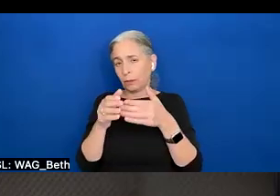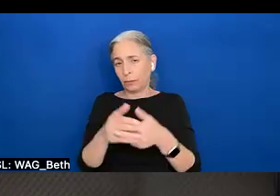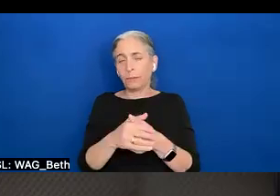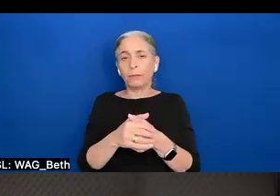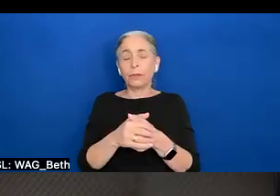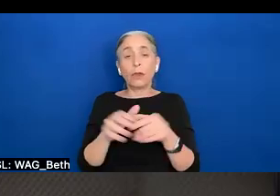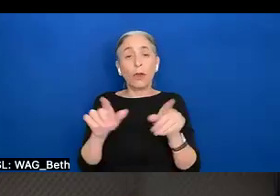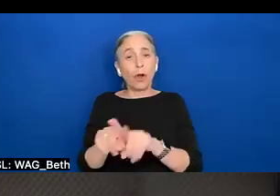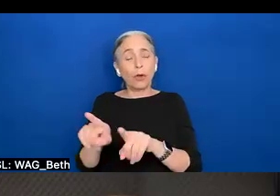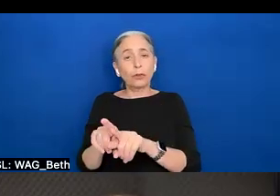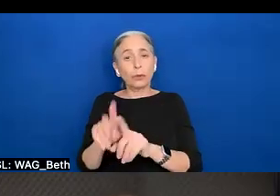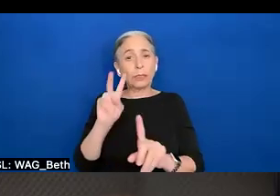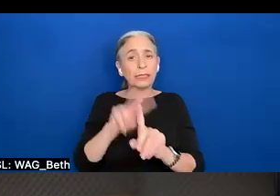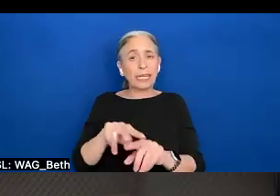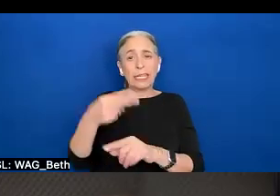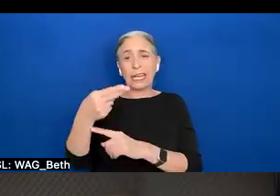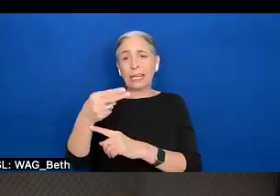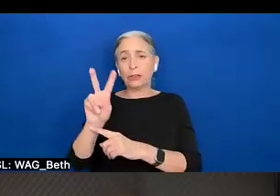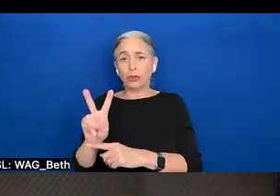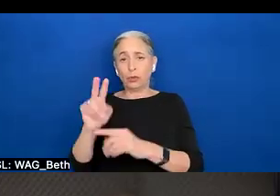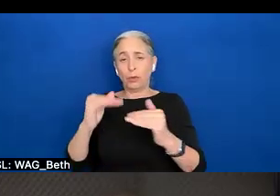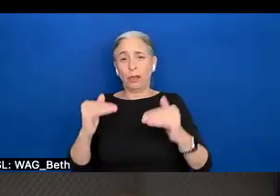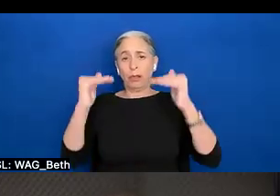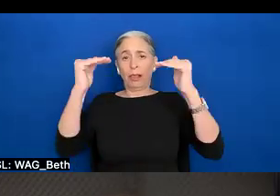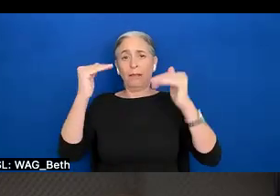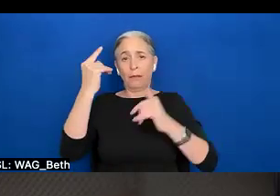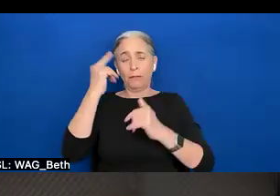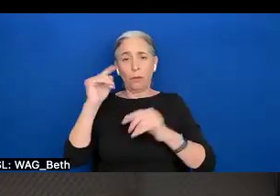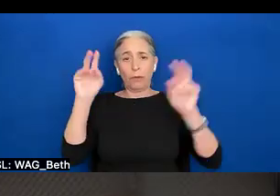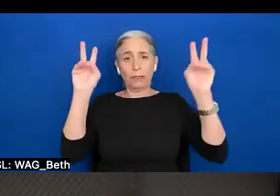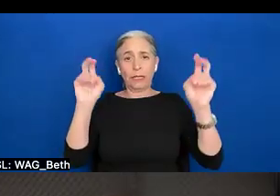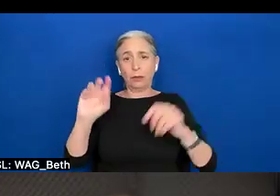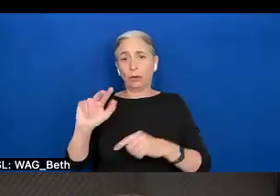But it will also assign at H2 level to the title, or